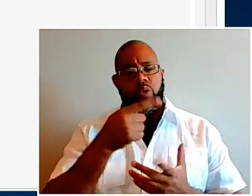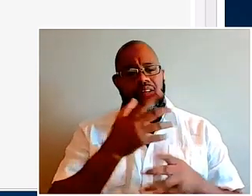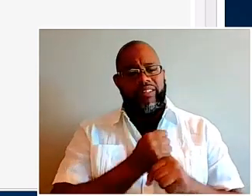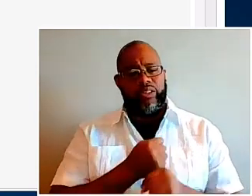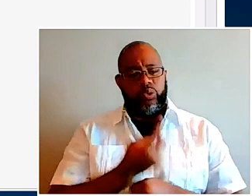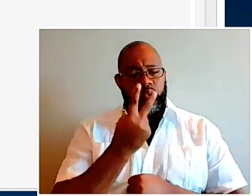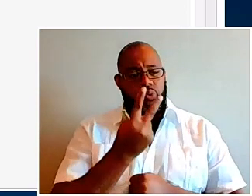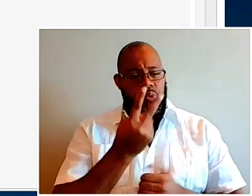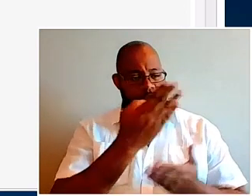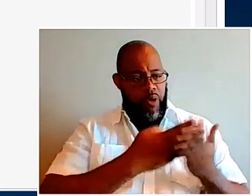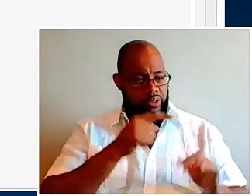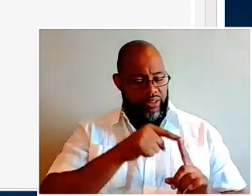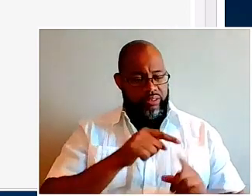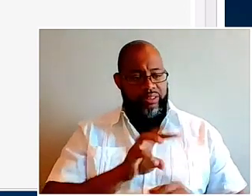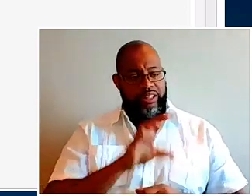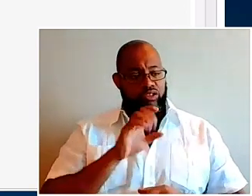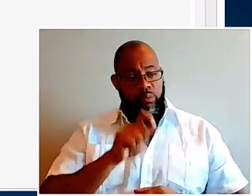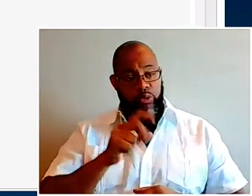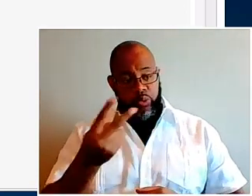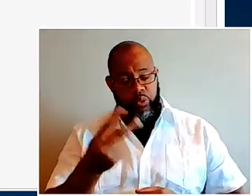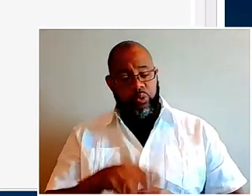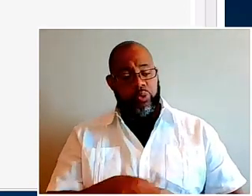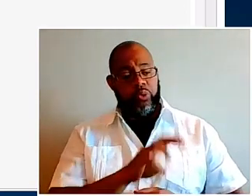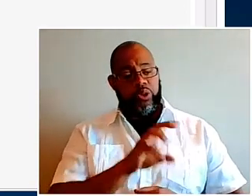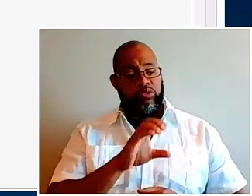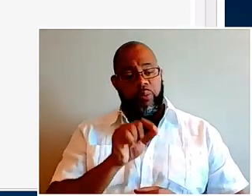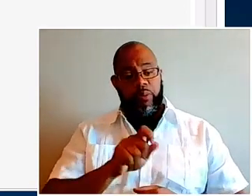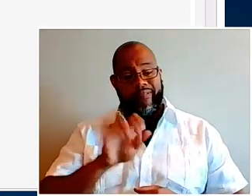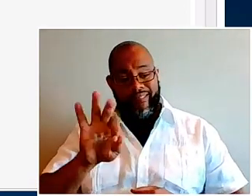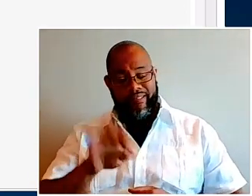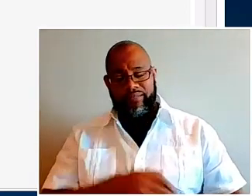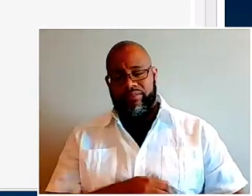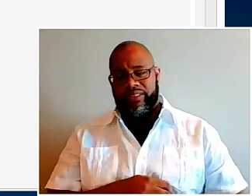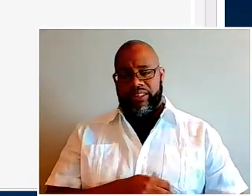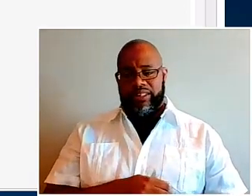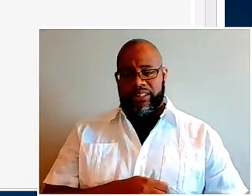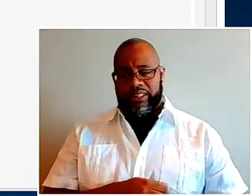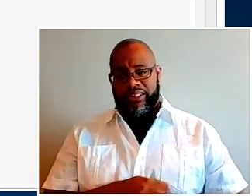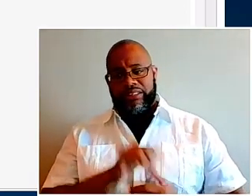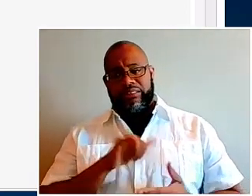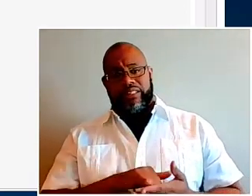Right? So 600.2 and 600.9, it is substantive within those sections.